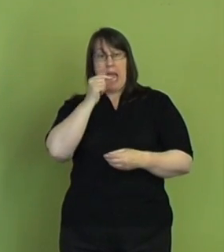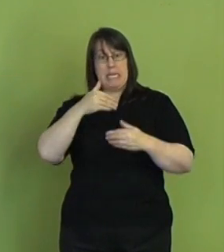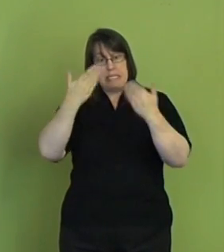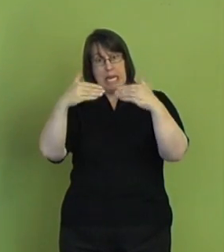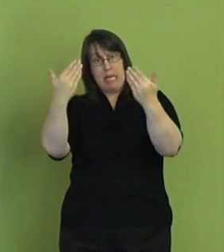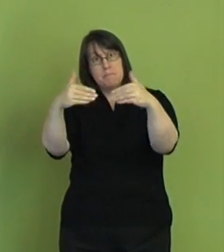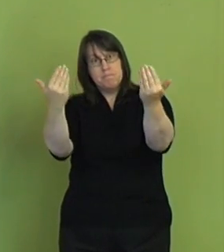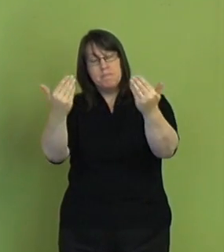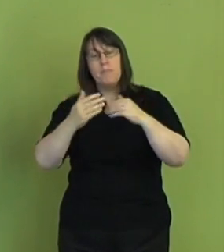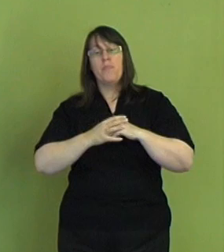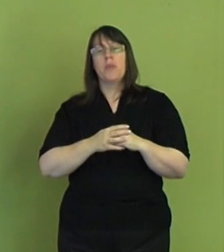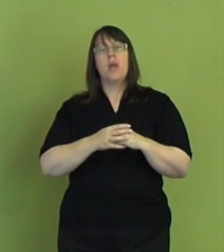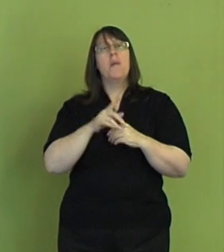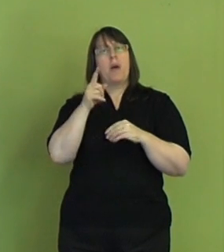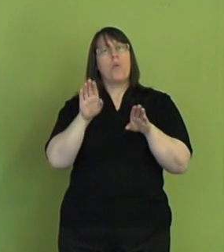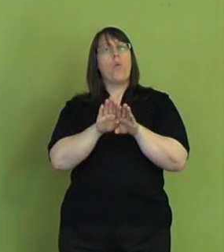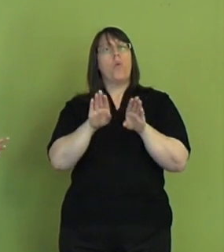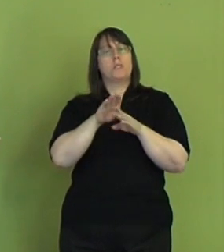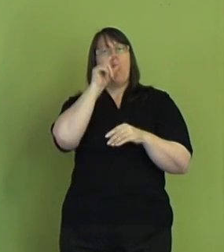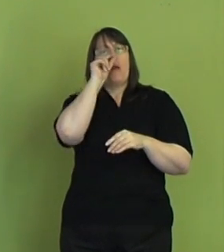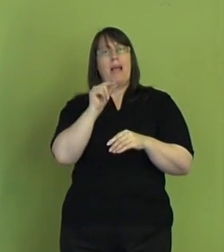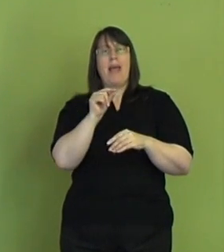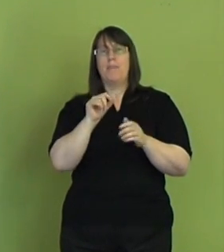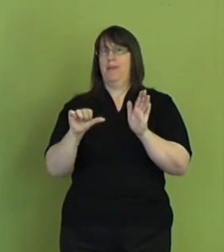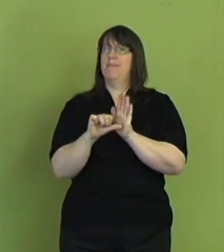and sometimes, we can find change very difficult to deal with.